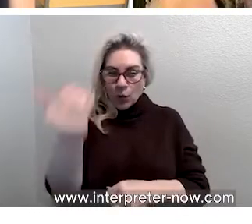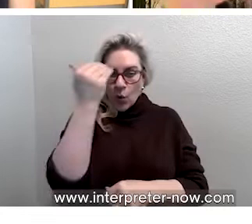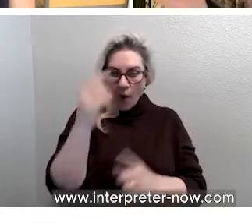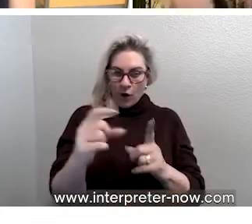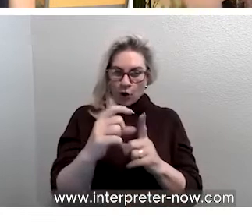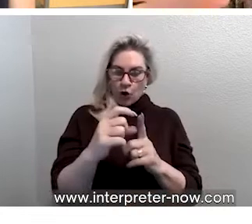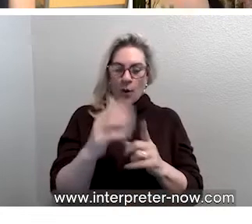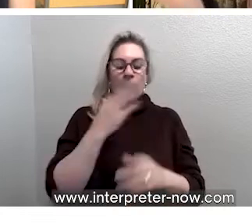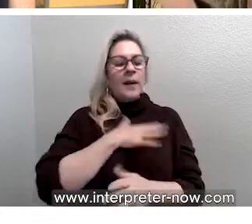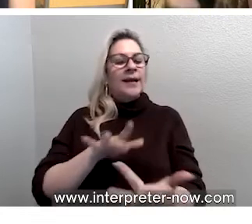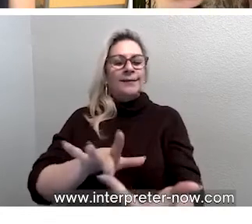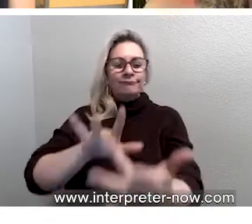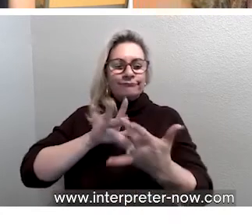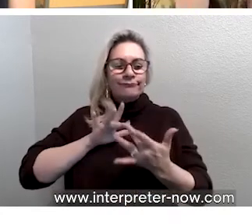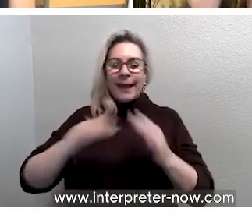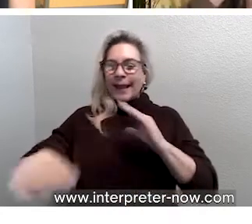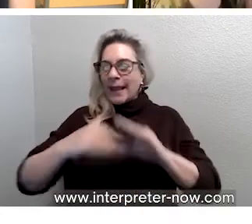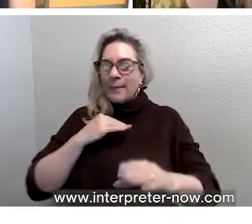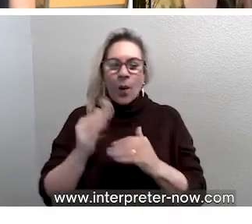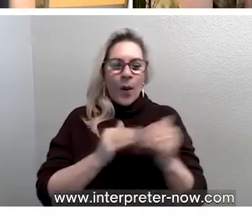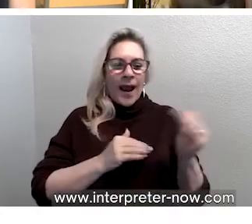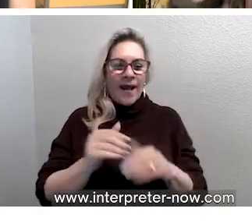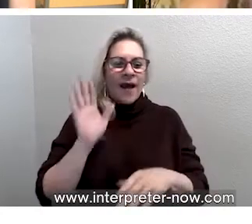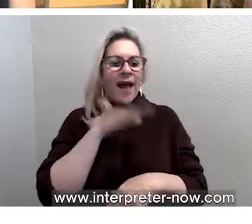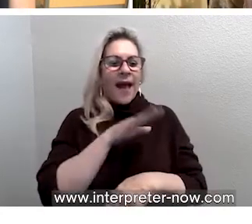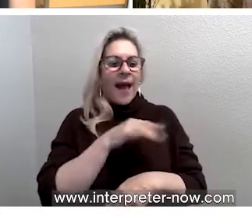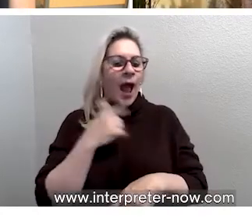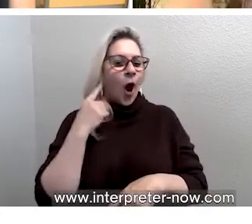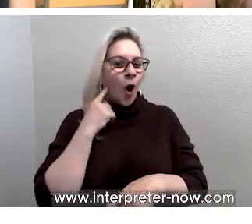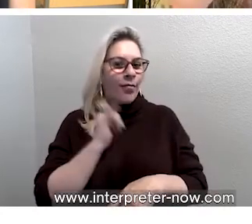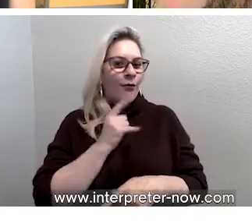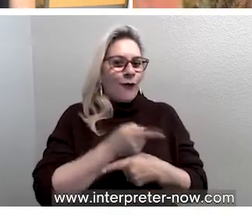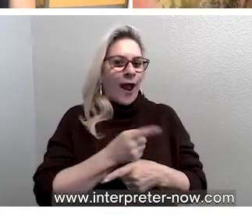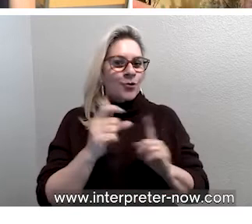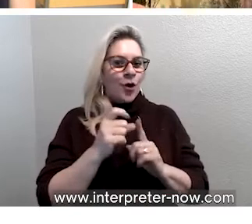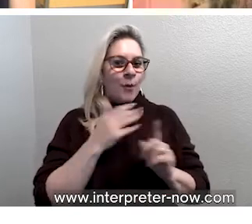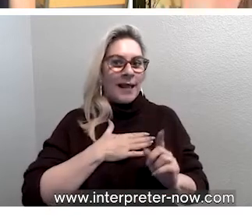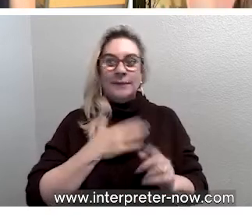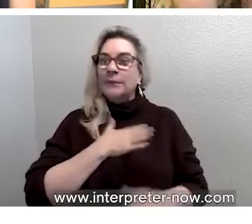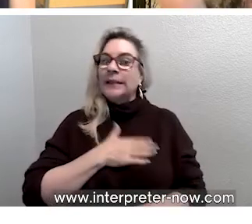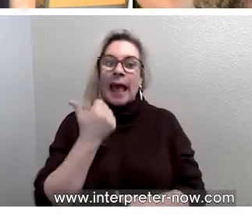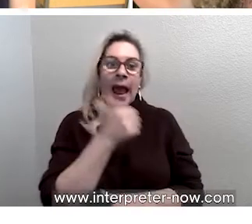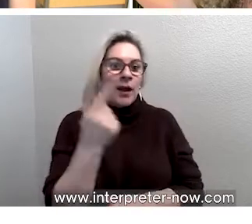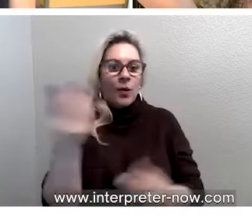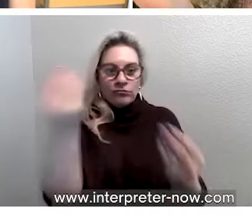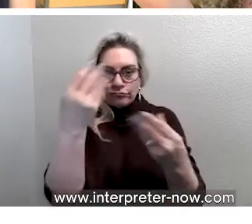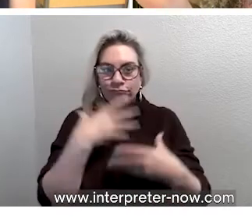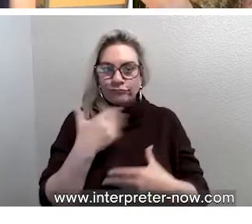socials or my email or something. You let me know. Like, "Hey, I listen to this podcast. This is the term you're looking for." Please, I would be so grateful.